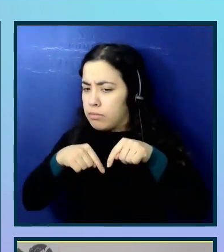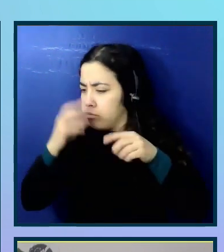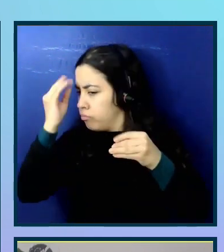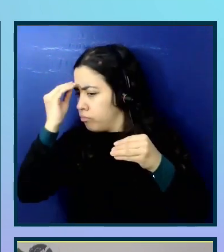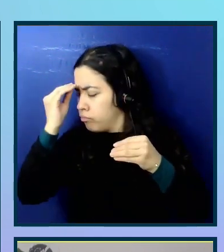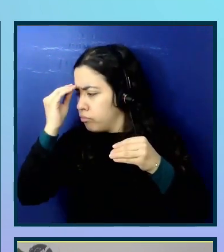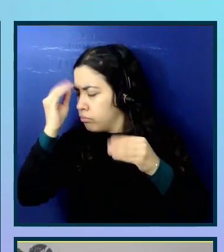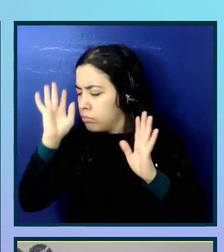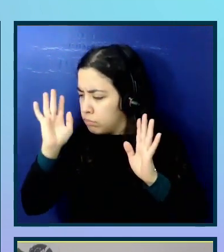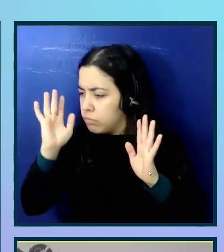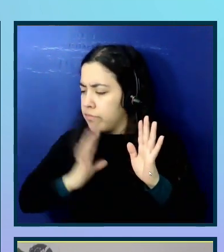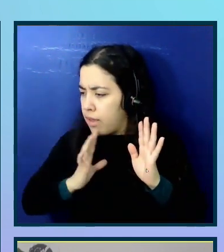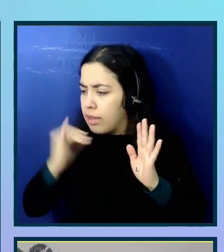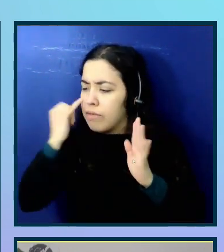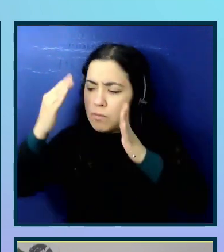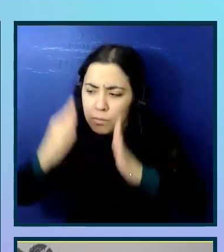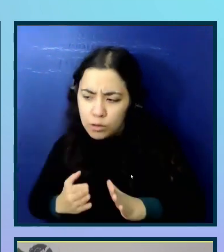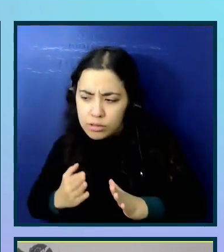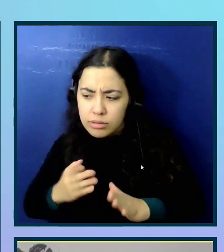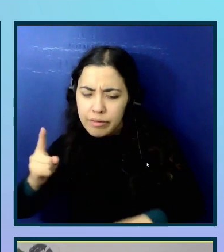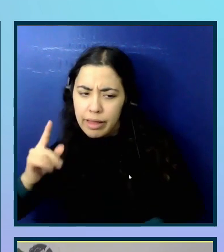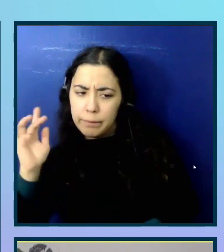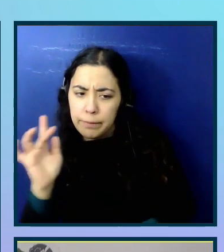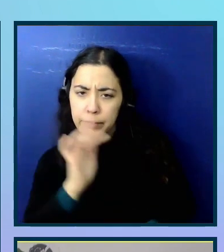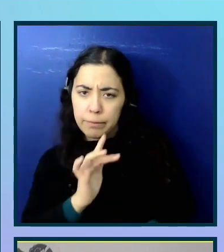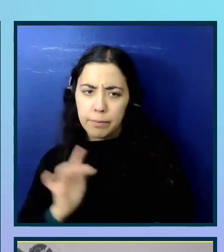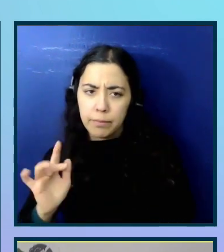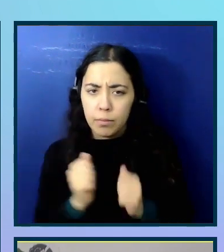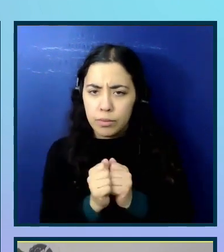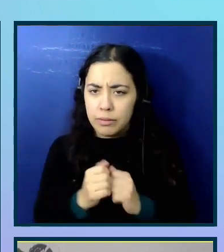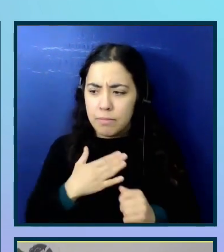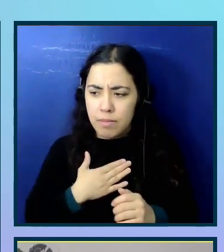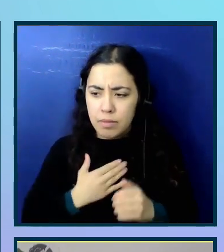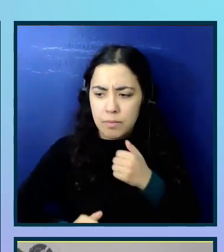how will someone actually interact with those pixels the most, with the keyboard?